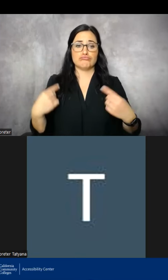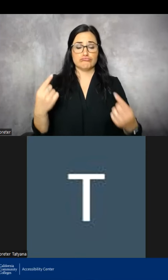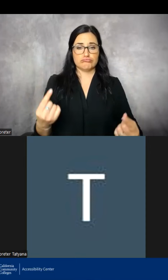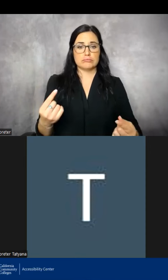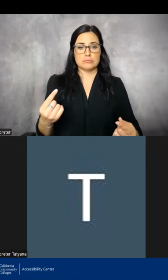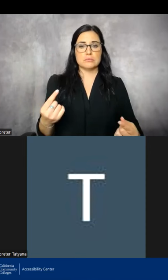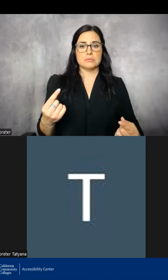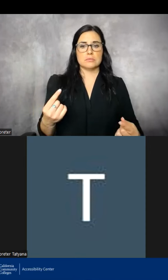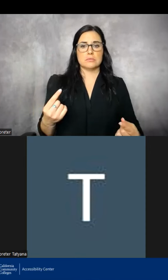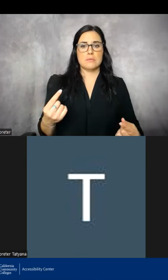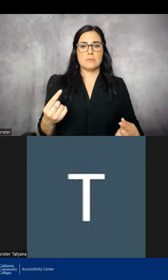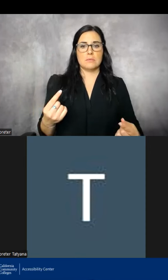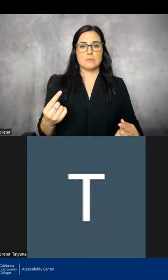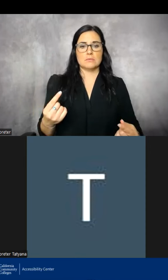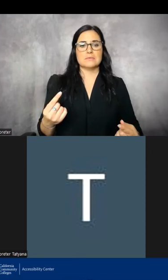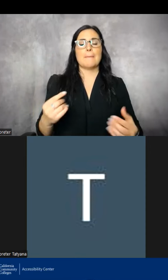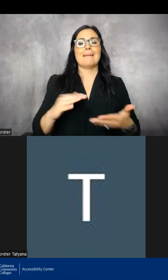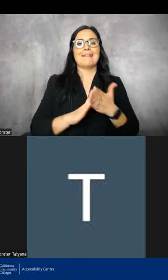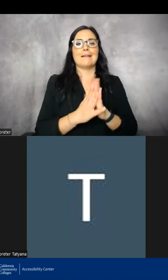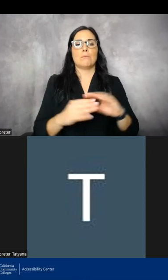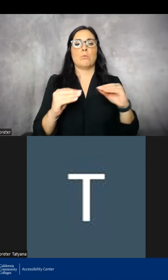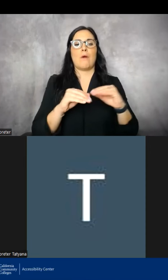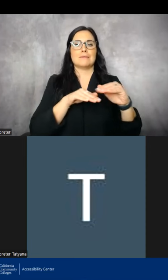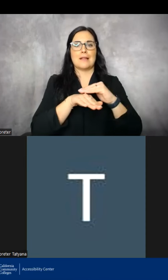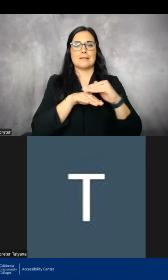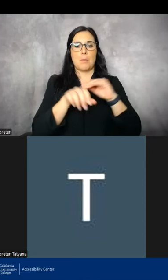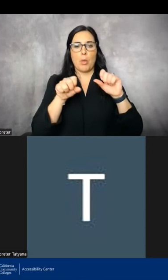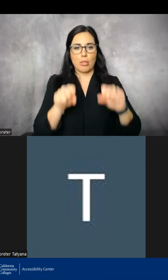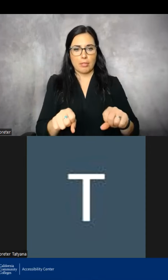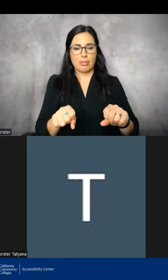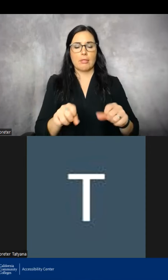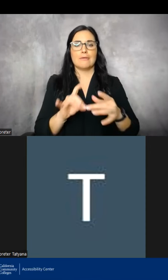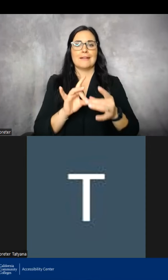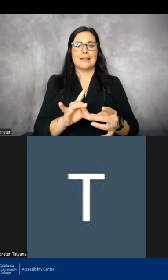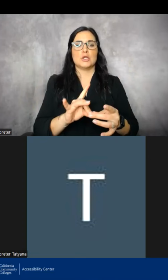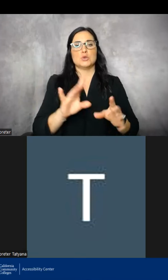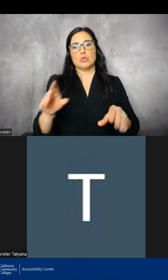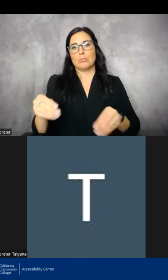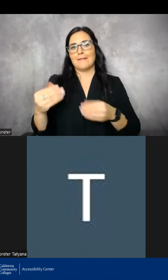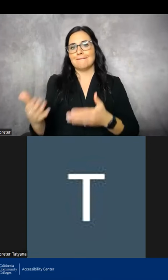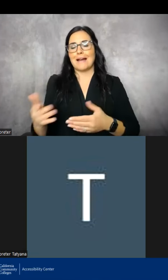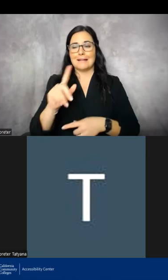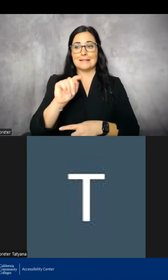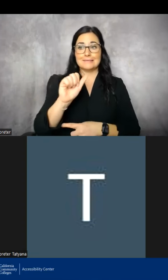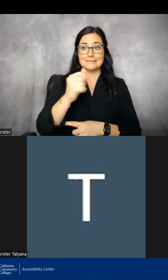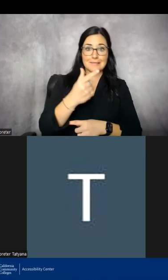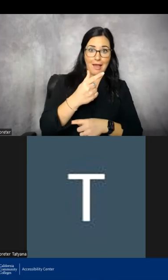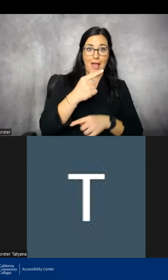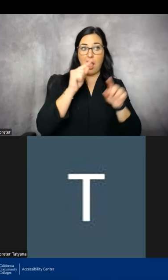that it's becoming more accessible in terms of providing specific tagging and making assistive technologies